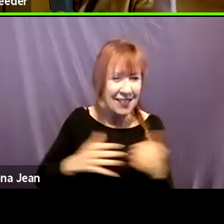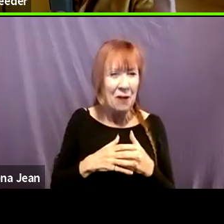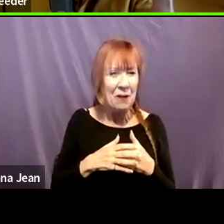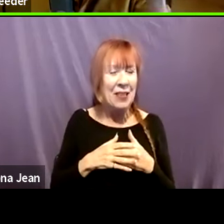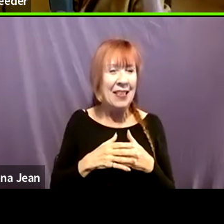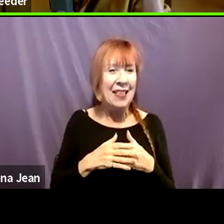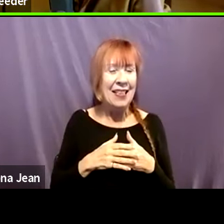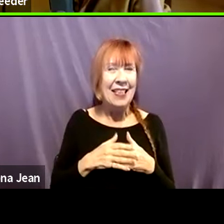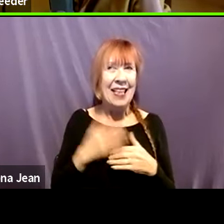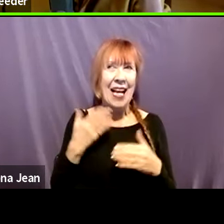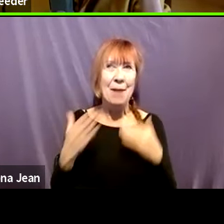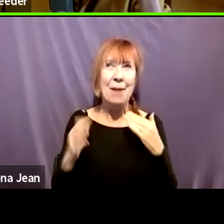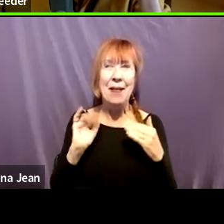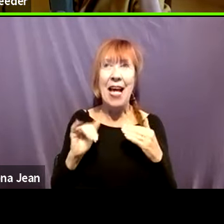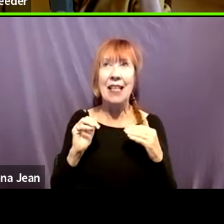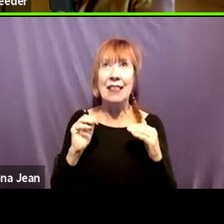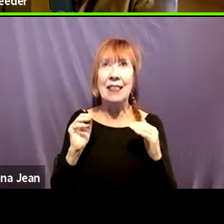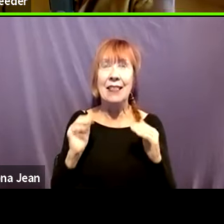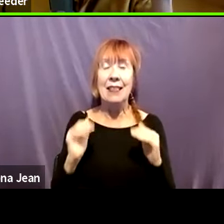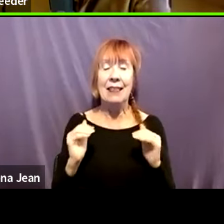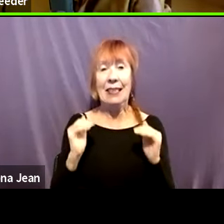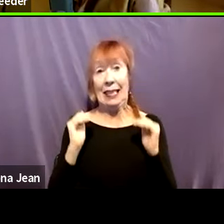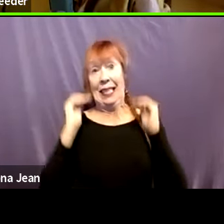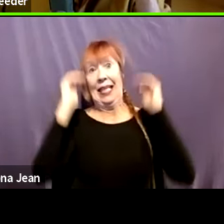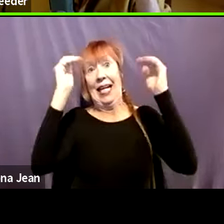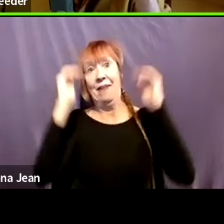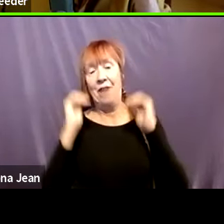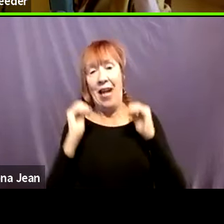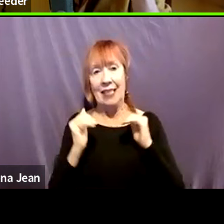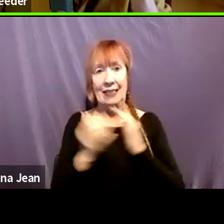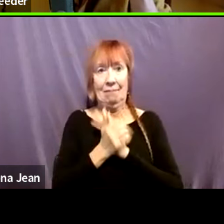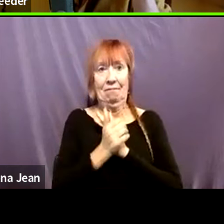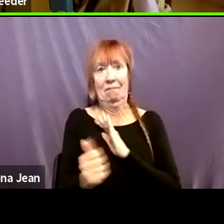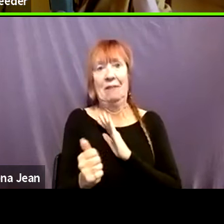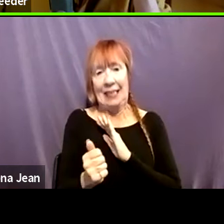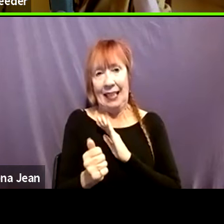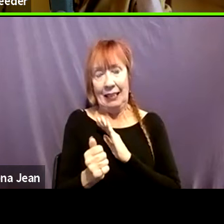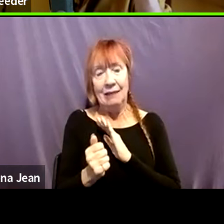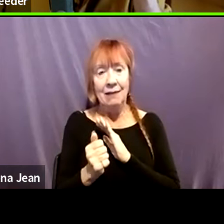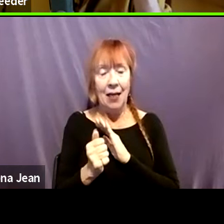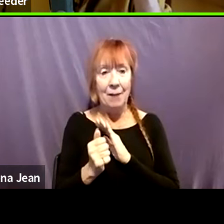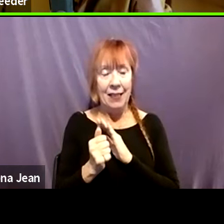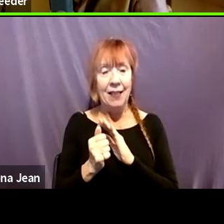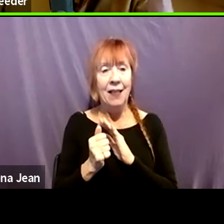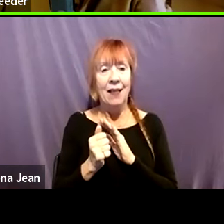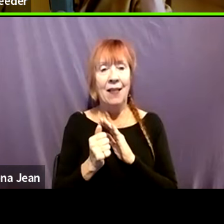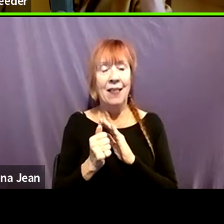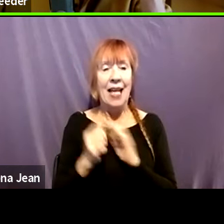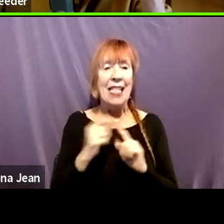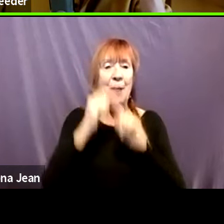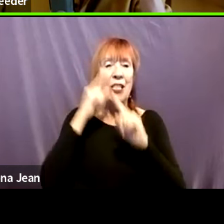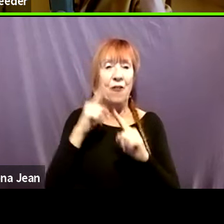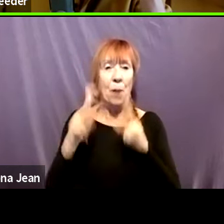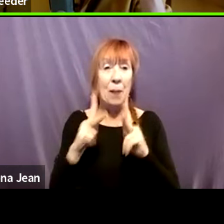advanced ball for people to play that are just trying to get into the room, and make their first pitch ever, but what are your guys' thoughts on that,